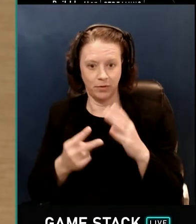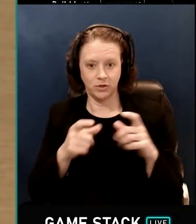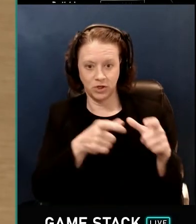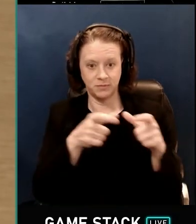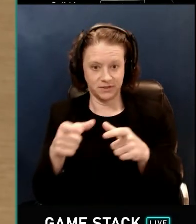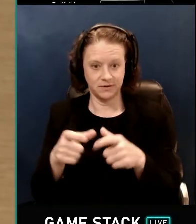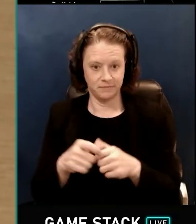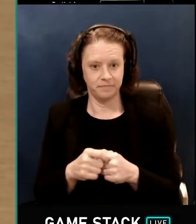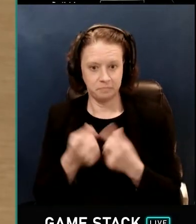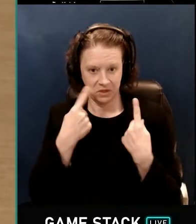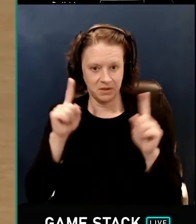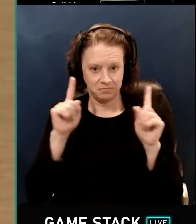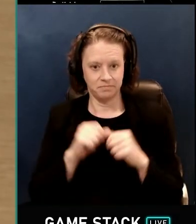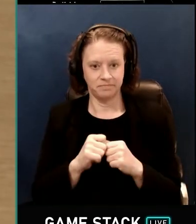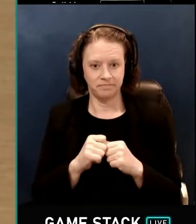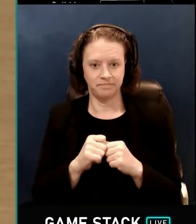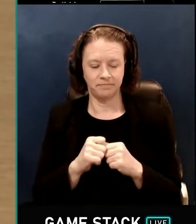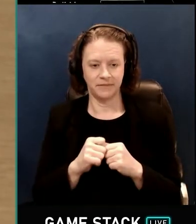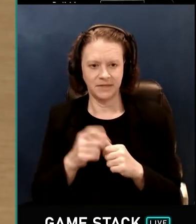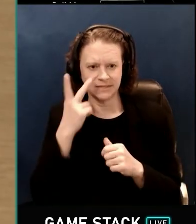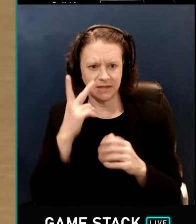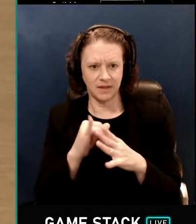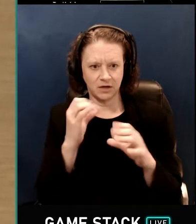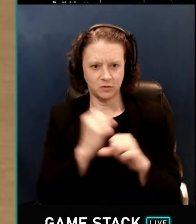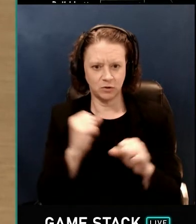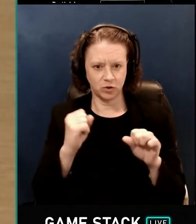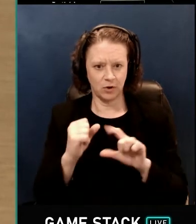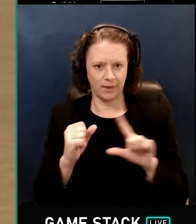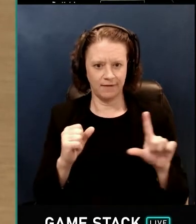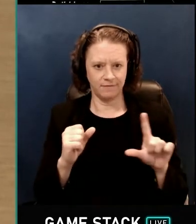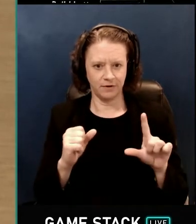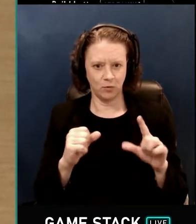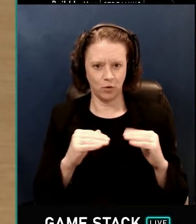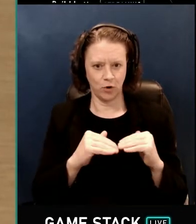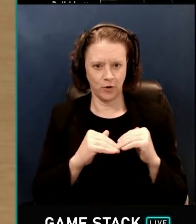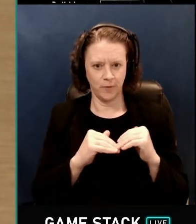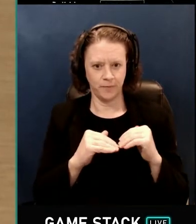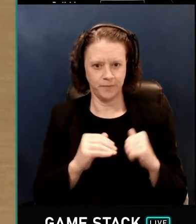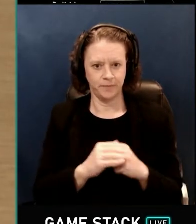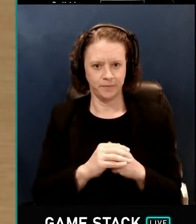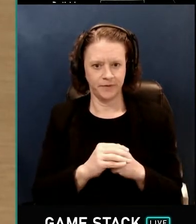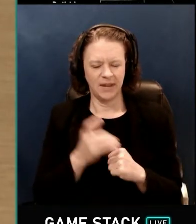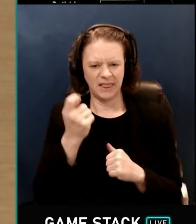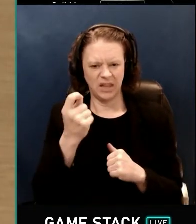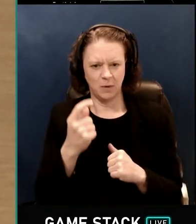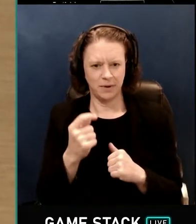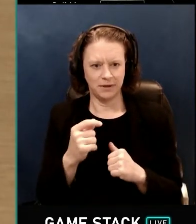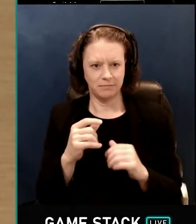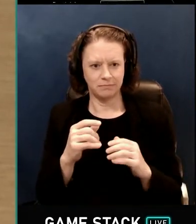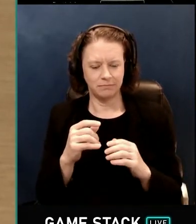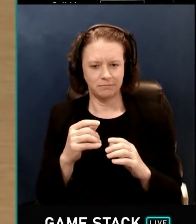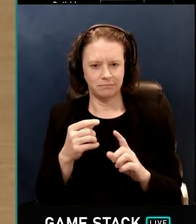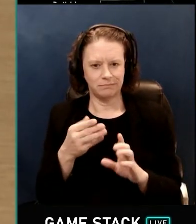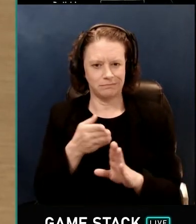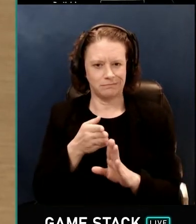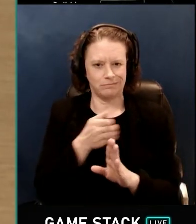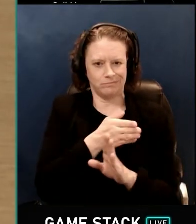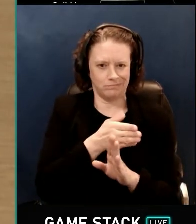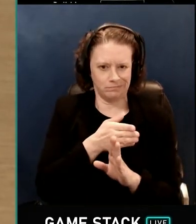take a look at that explosion on the lower left corner. It's a little bit clear of the reticule, and that's on purpose for demonstration purposes.